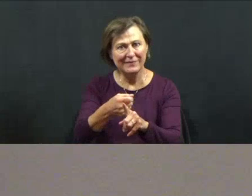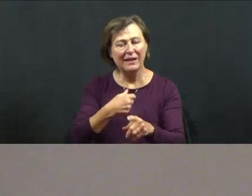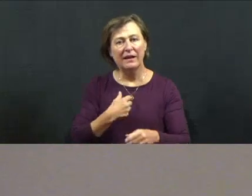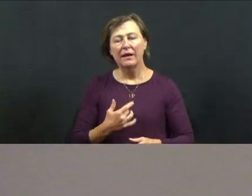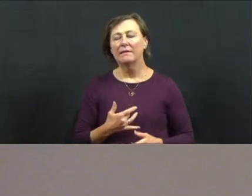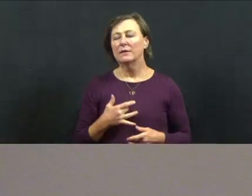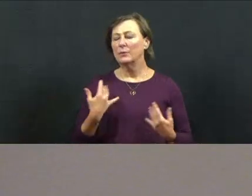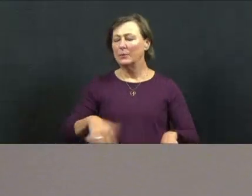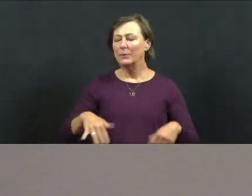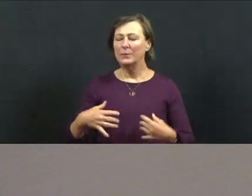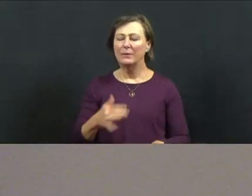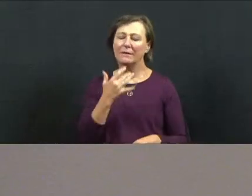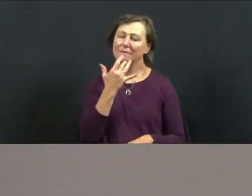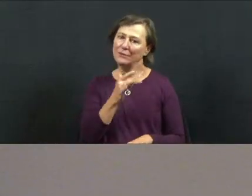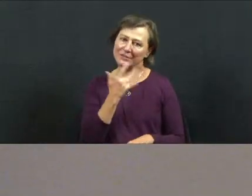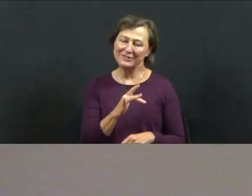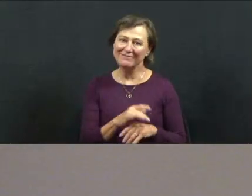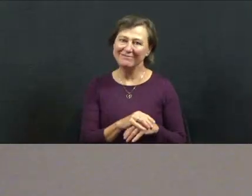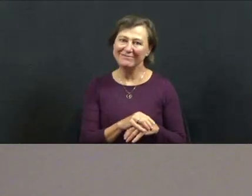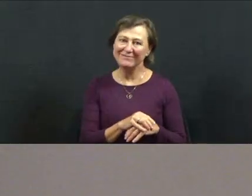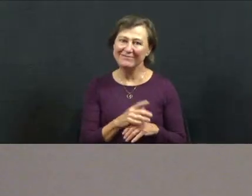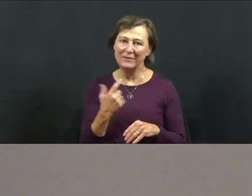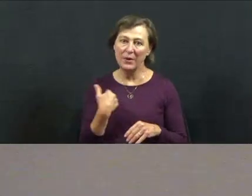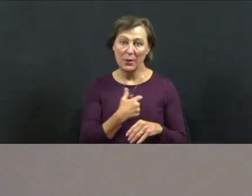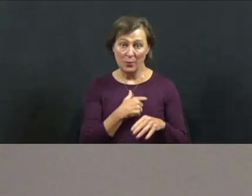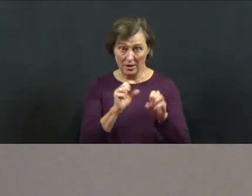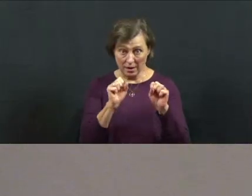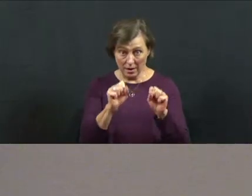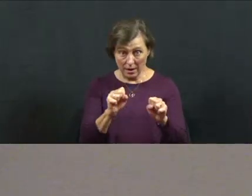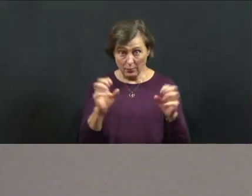fortunate that we are able to meet this way each